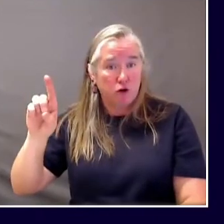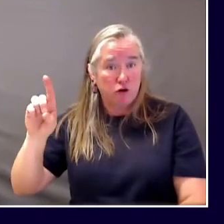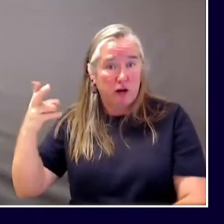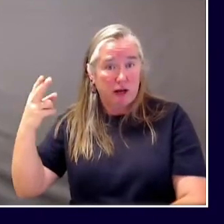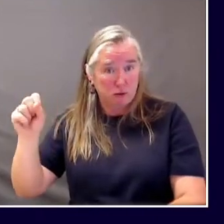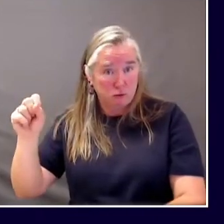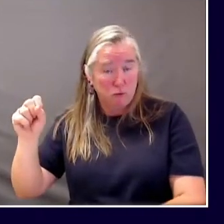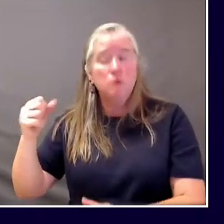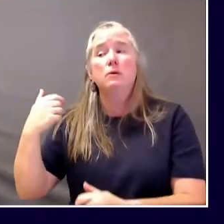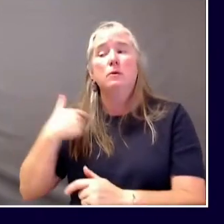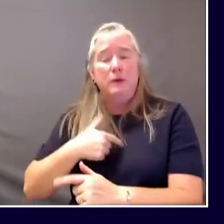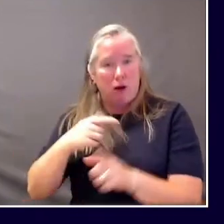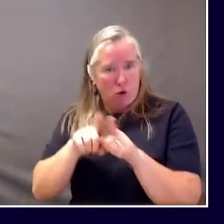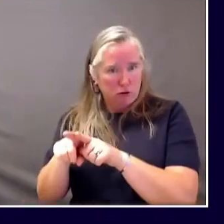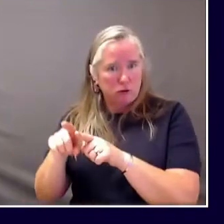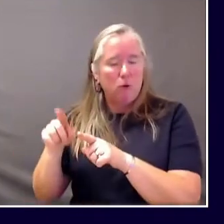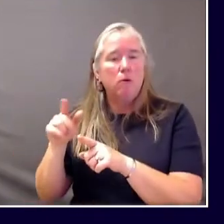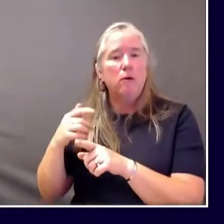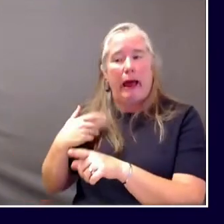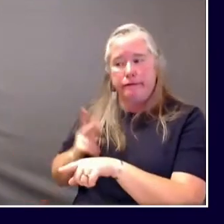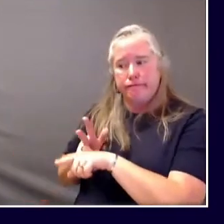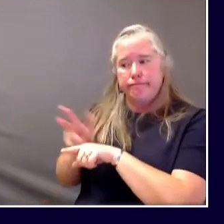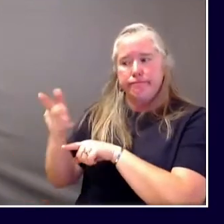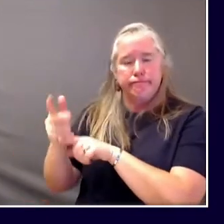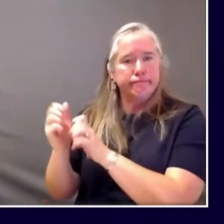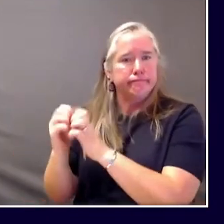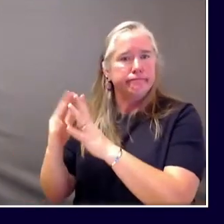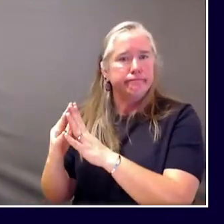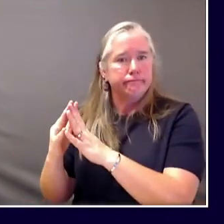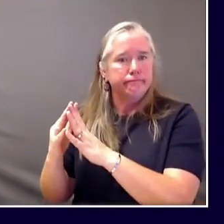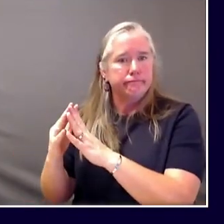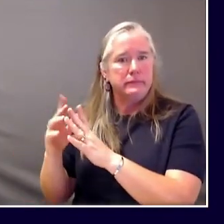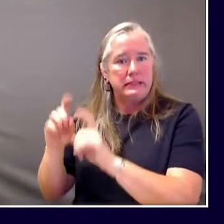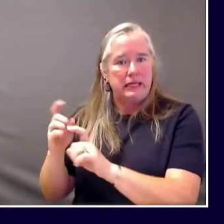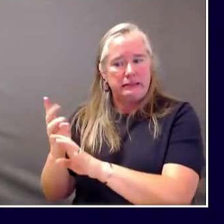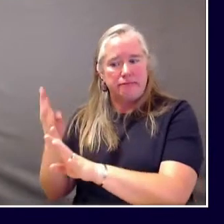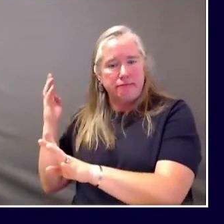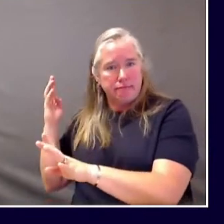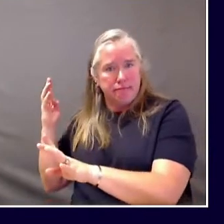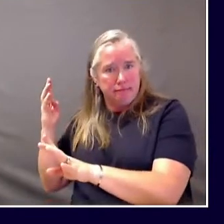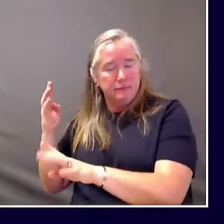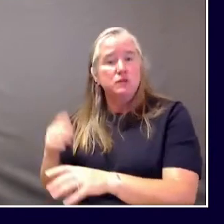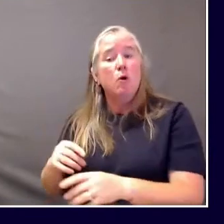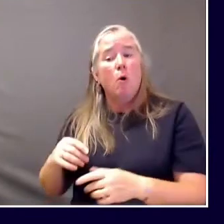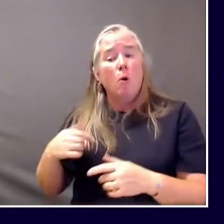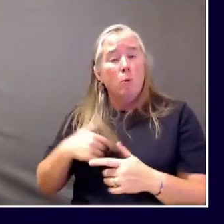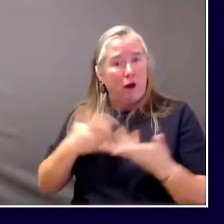sites G. that site to collect samples we're trying to get them